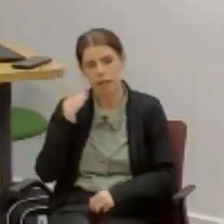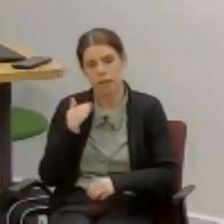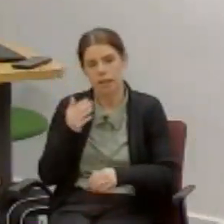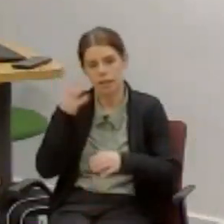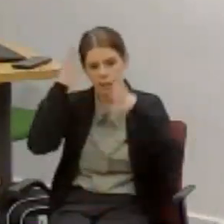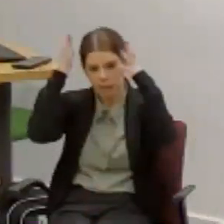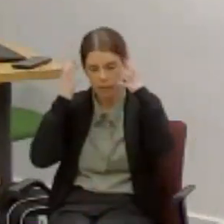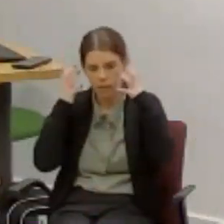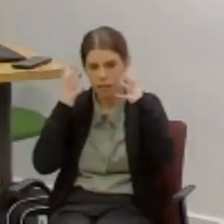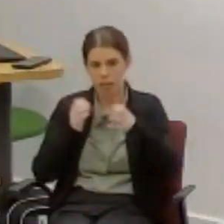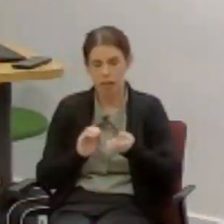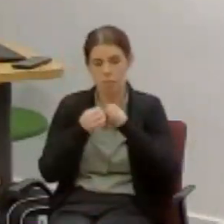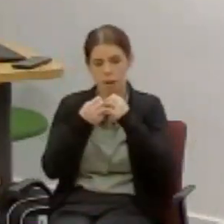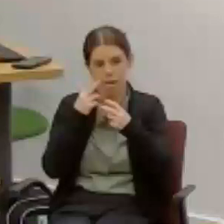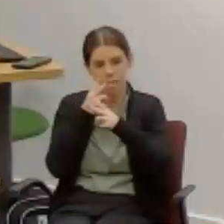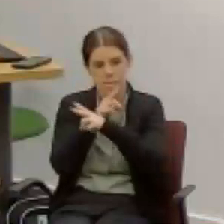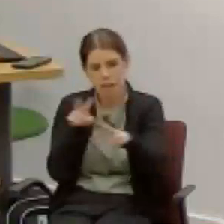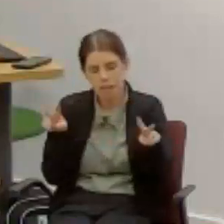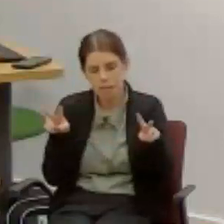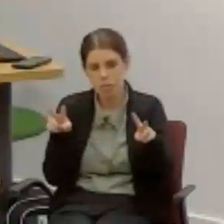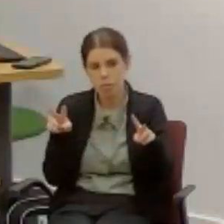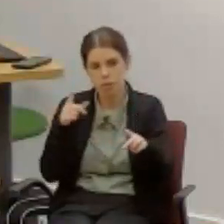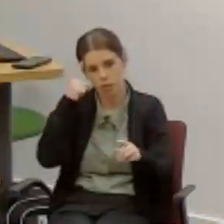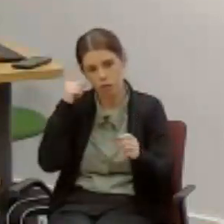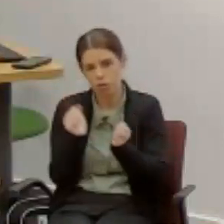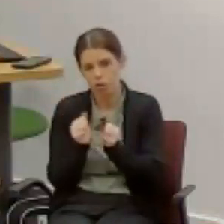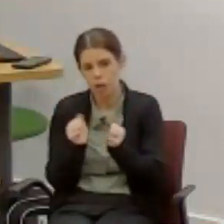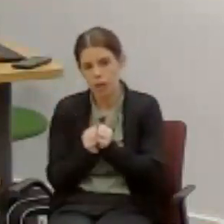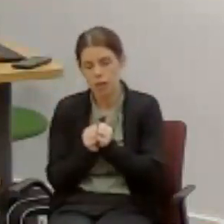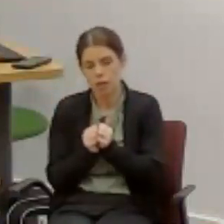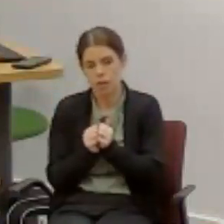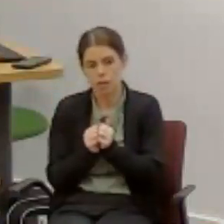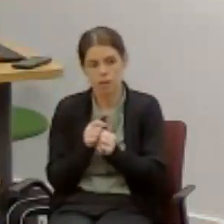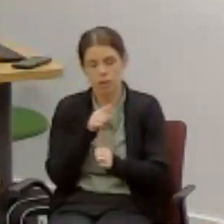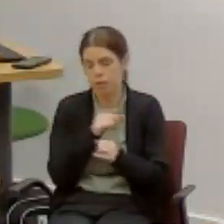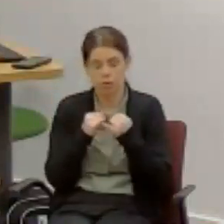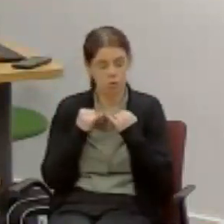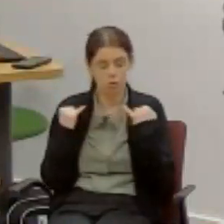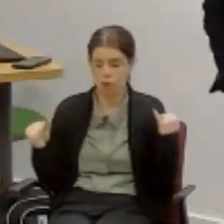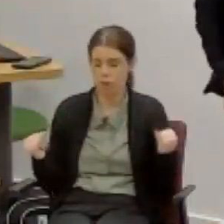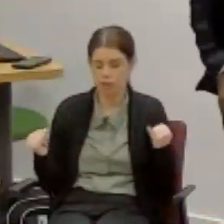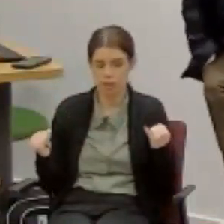Say, Hey, you're not here part, and making it invisible reminder no it worse than that